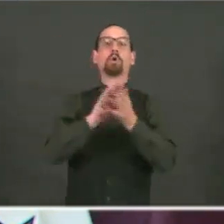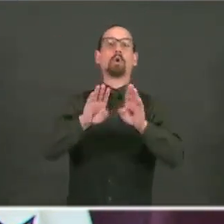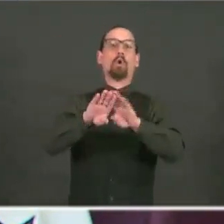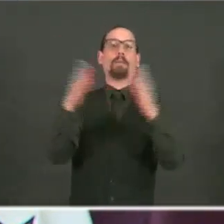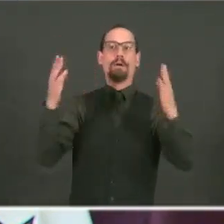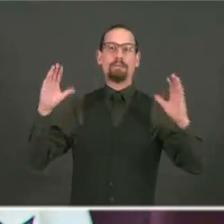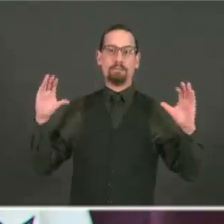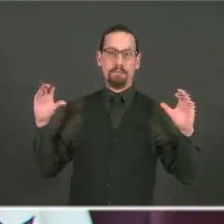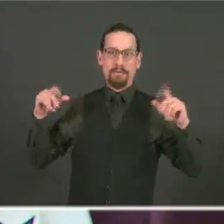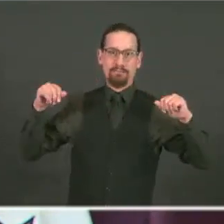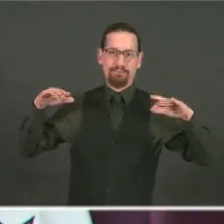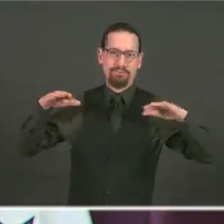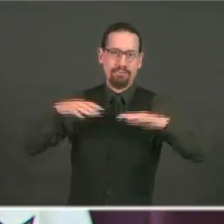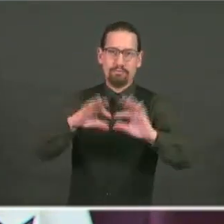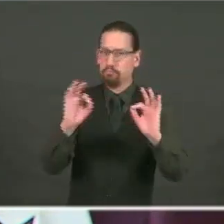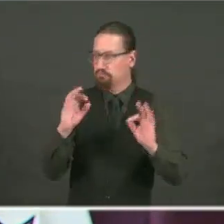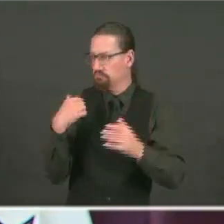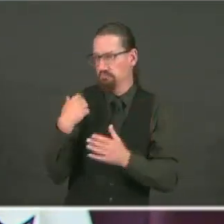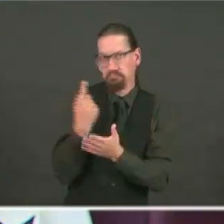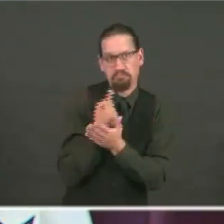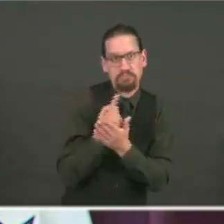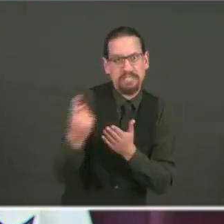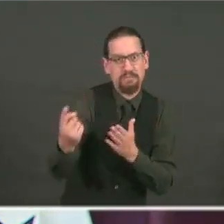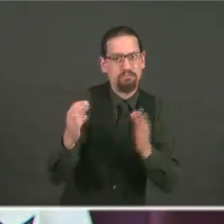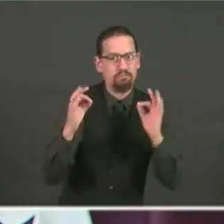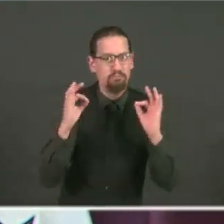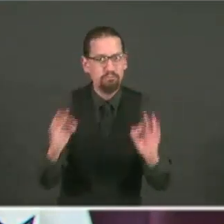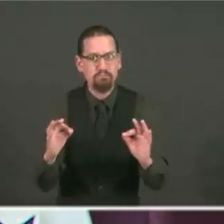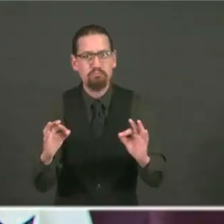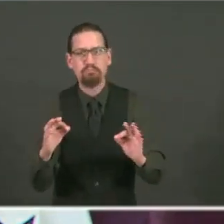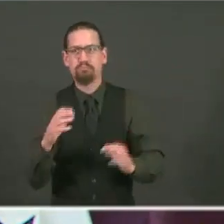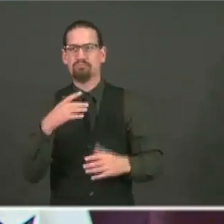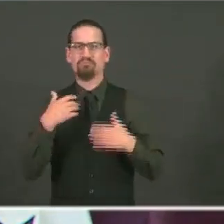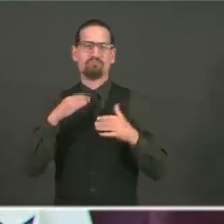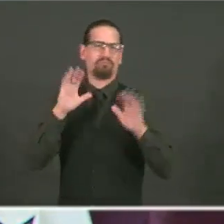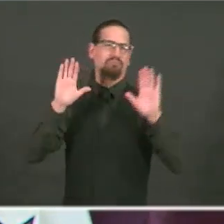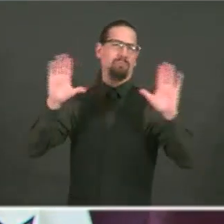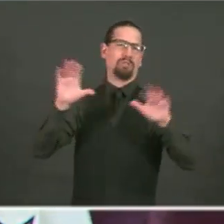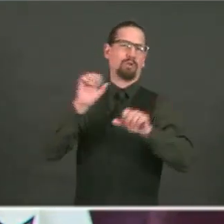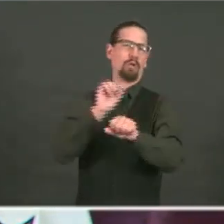THANK YOU TO EVERYBODY WHO IS WORKING SO HARD TO MAKE IT SO THESE KIDS CAN GO BACK TO SCHOOL.